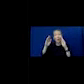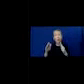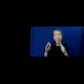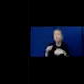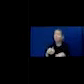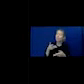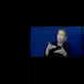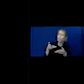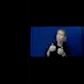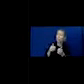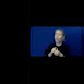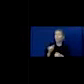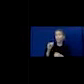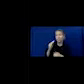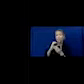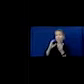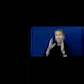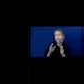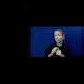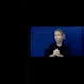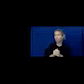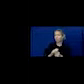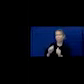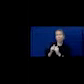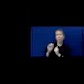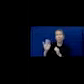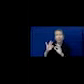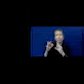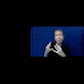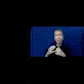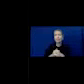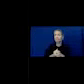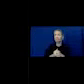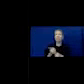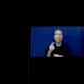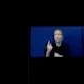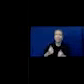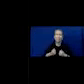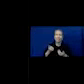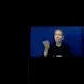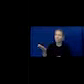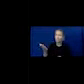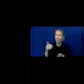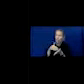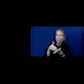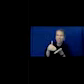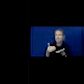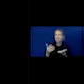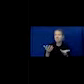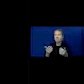seeker, with their family, anybody that is in the home regularly with that job seeker.